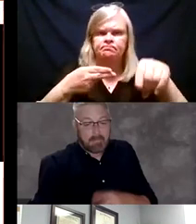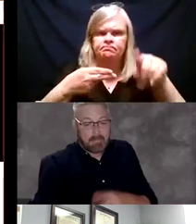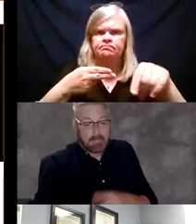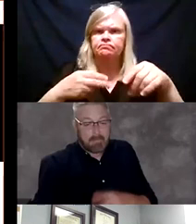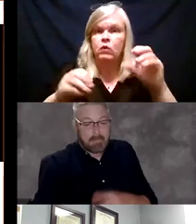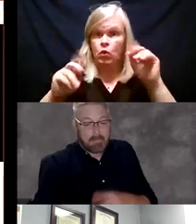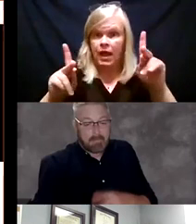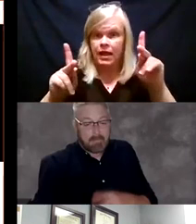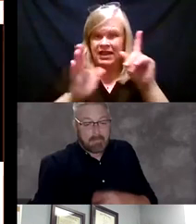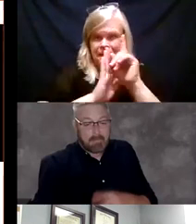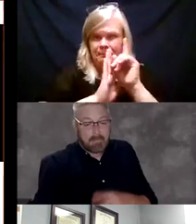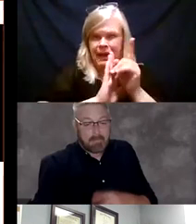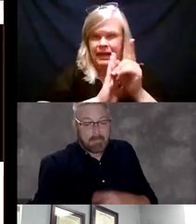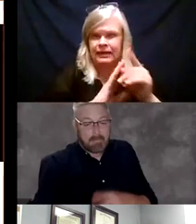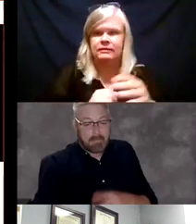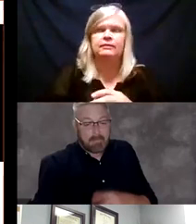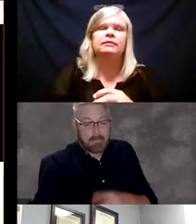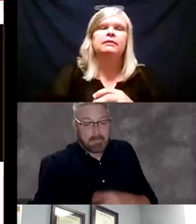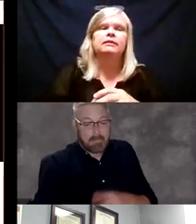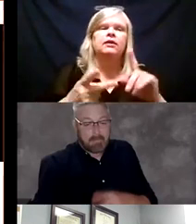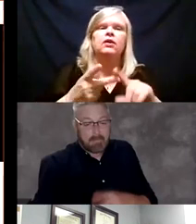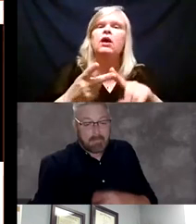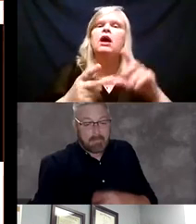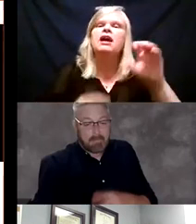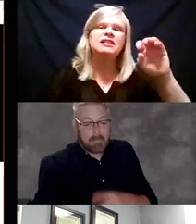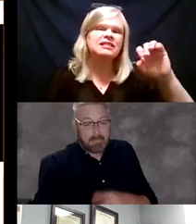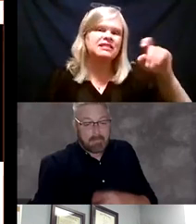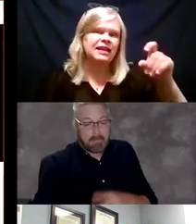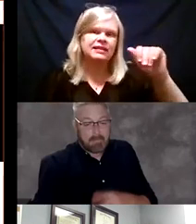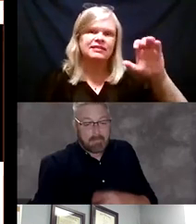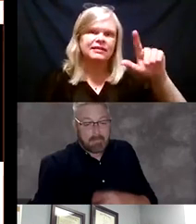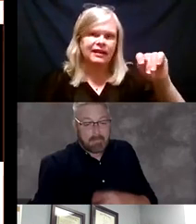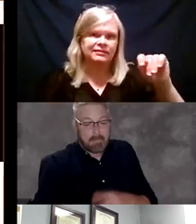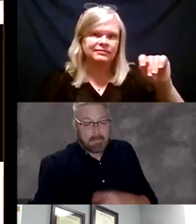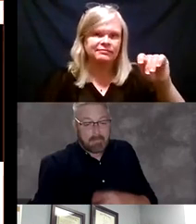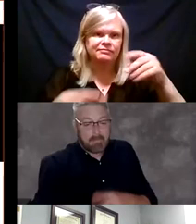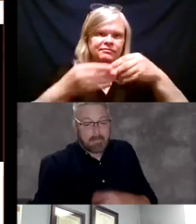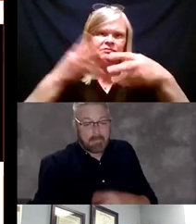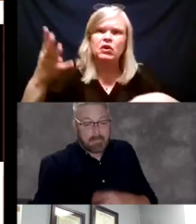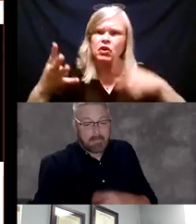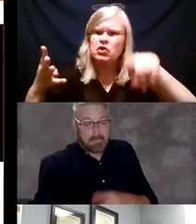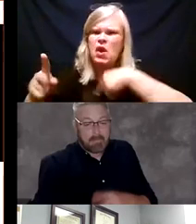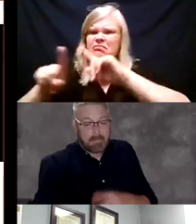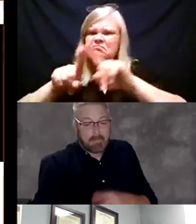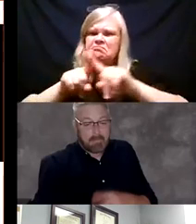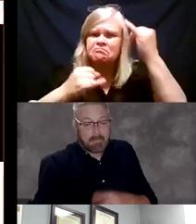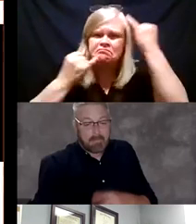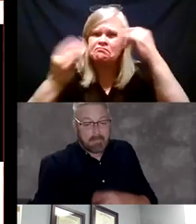MINUTE. THE FIRST ONE ASK A SECTION ACT. WE HAVE ALL THESE IDEAS WHAT A SECTION ACT IS.